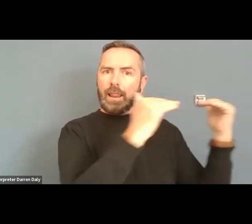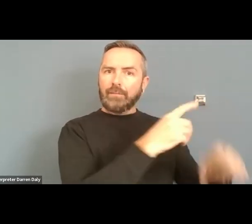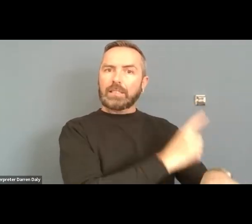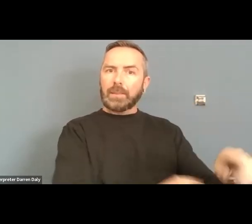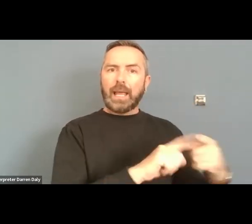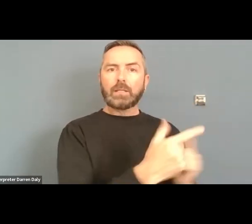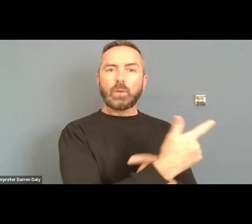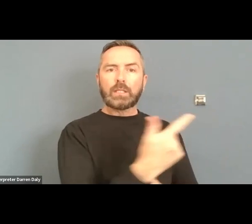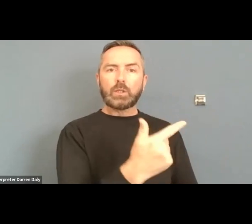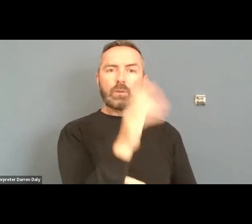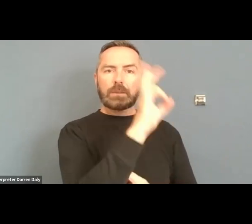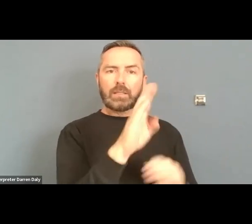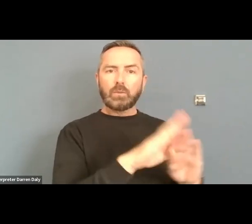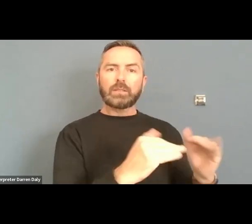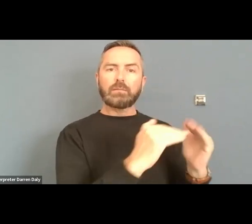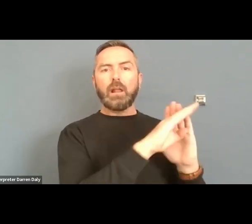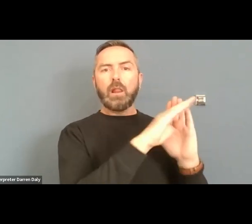those with a disability to some extent.